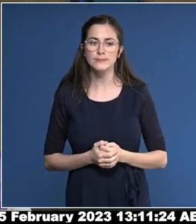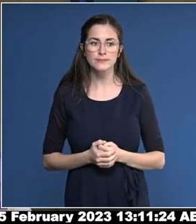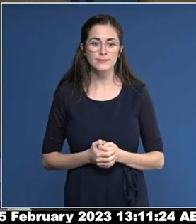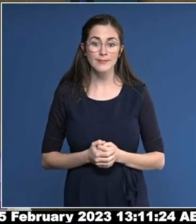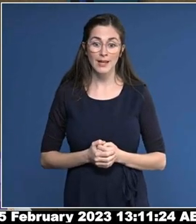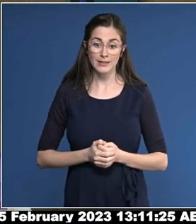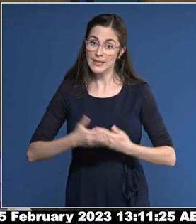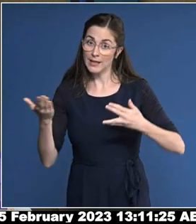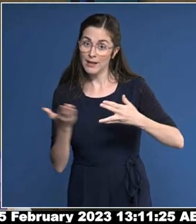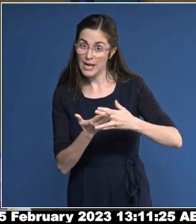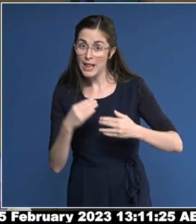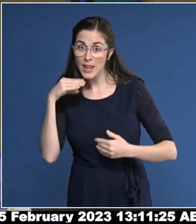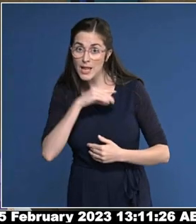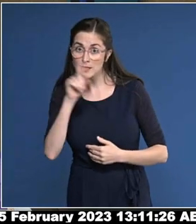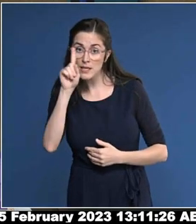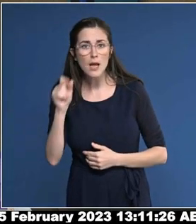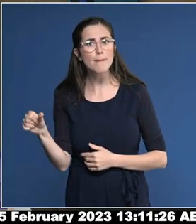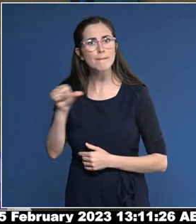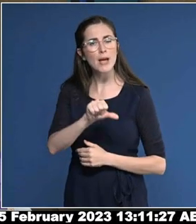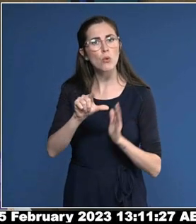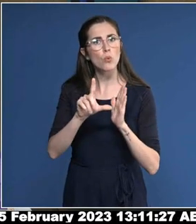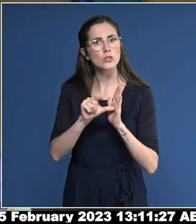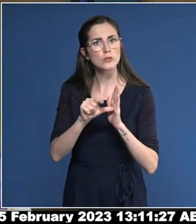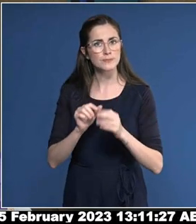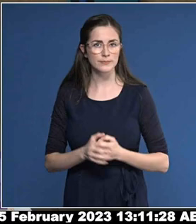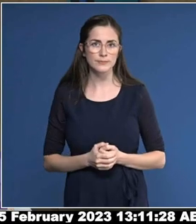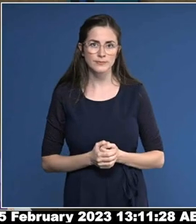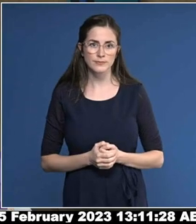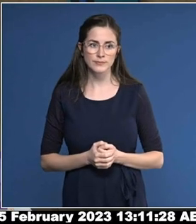Could we - I'm just conscious that Ms Toohey has still got to be here after